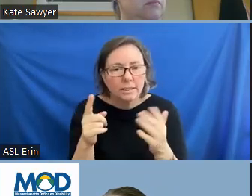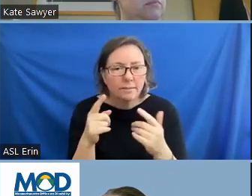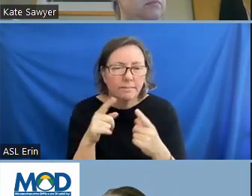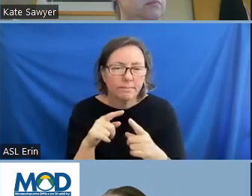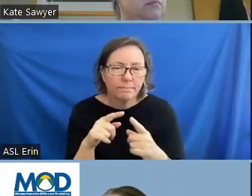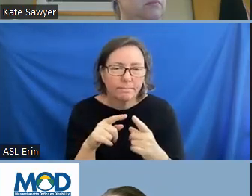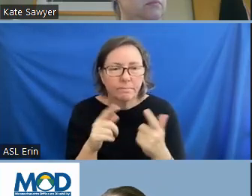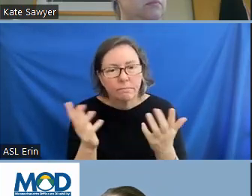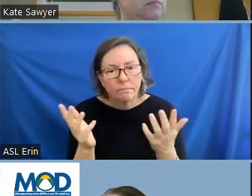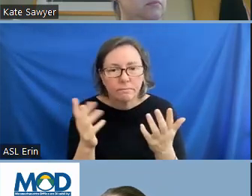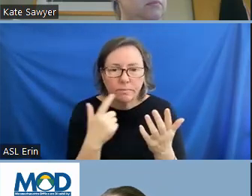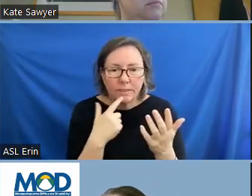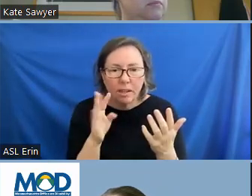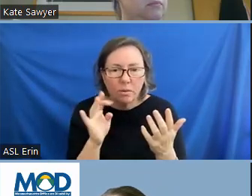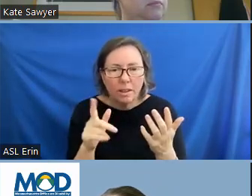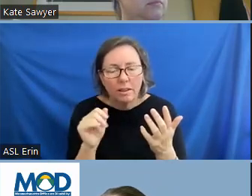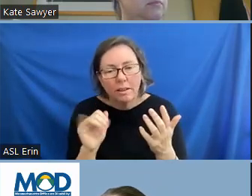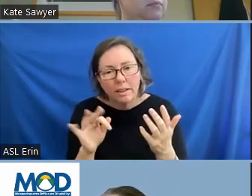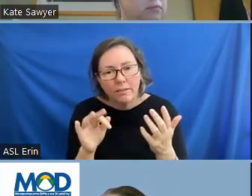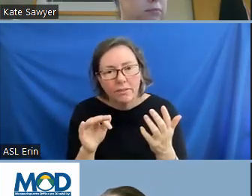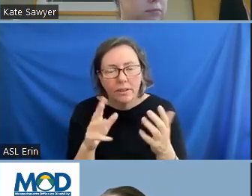She was then like, if it's that big of a deal,